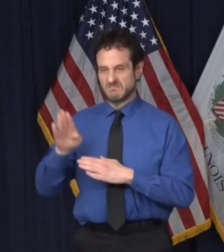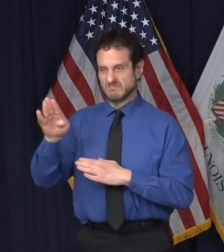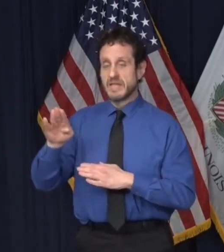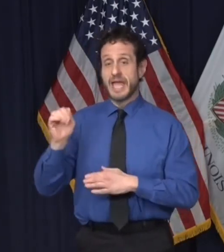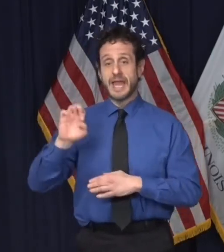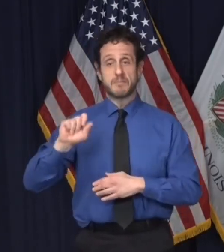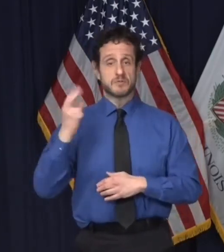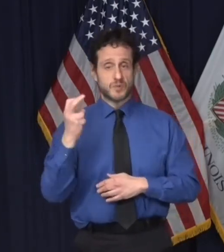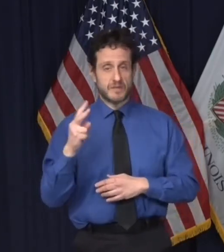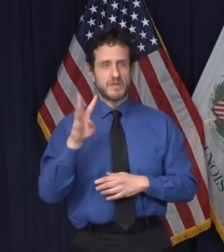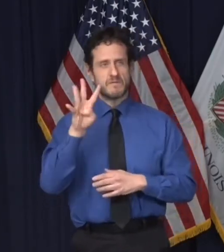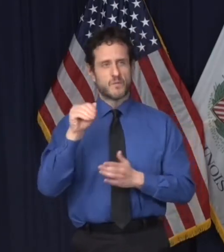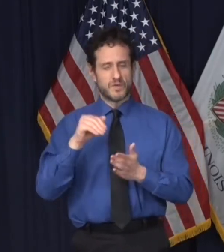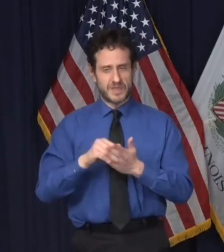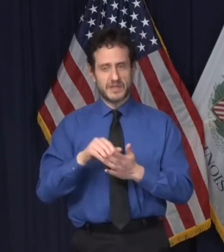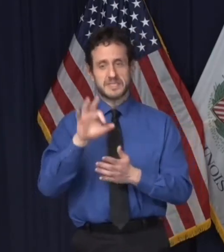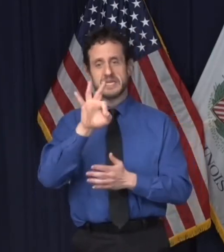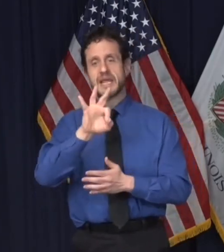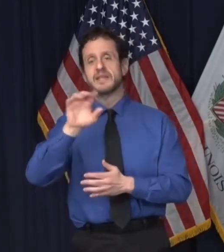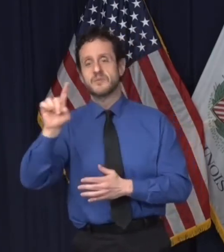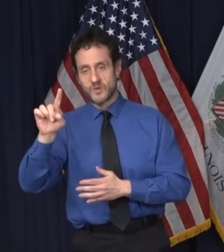ON APRIL 11 IT WAS 4,104.